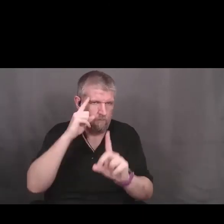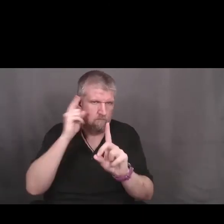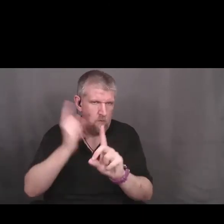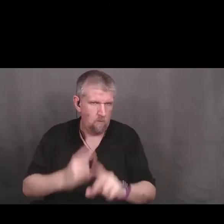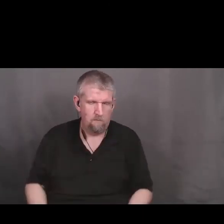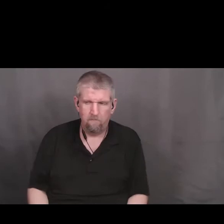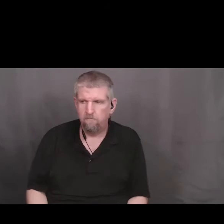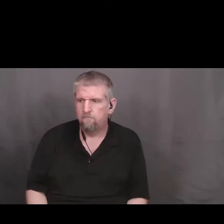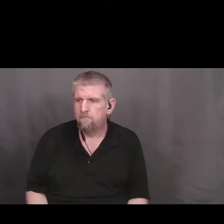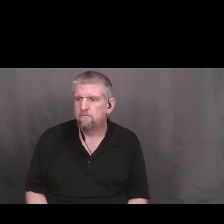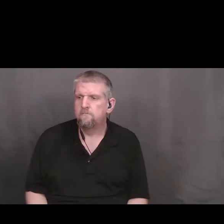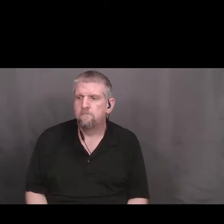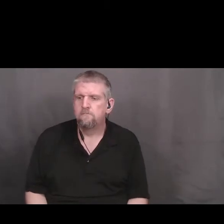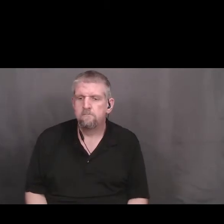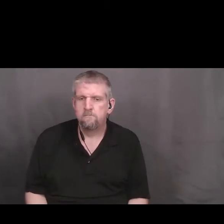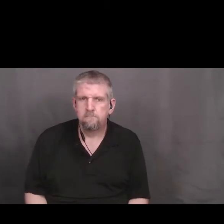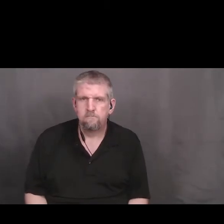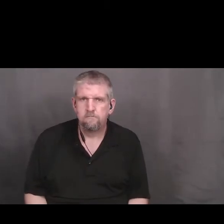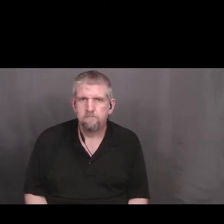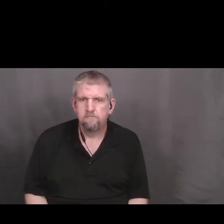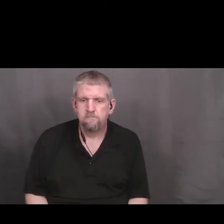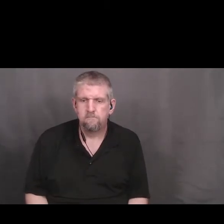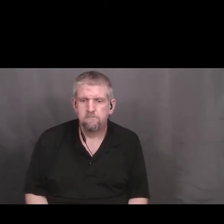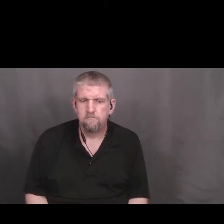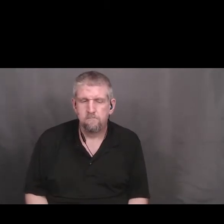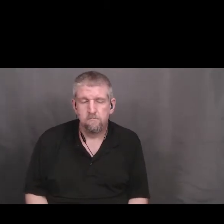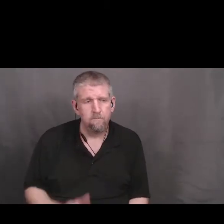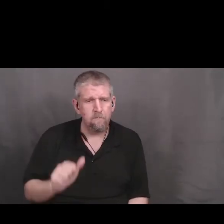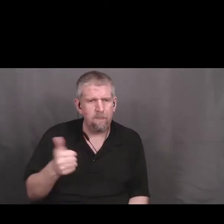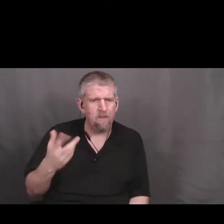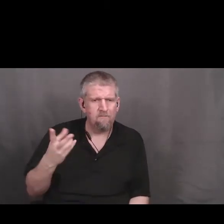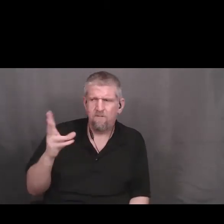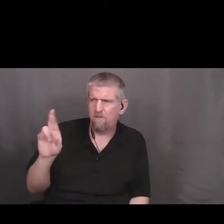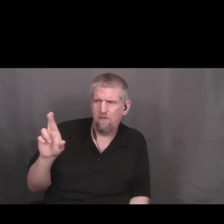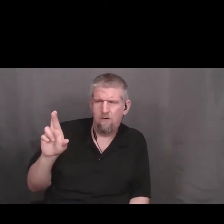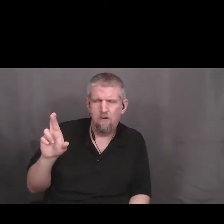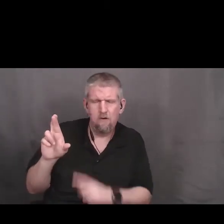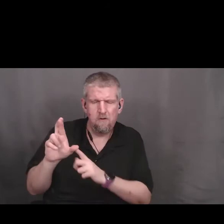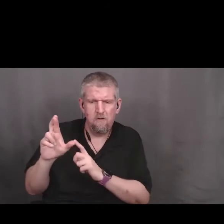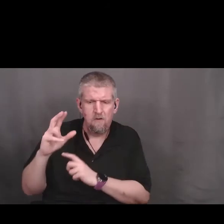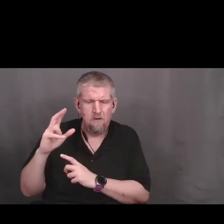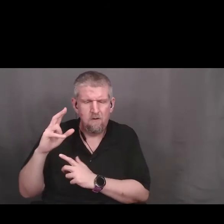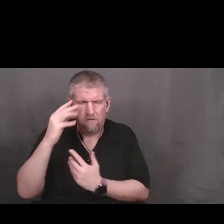Next, one of the things that vocational rehabilitation is supposed to inform their clients